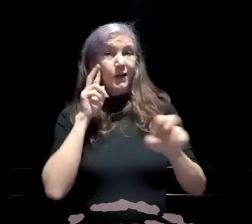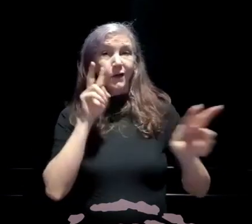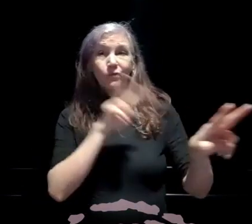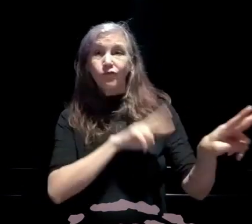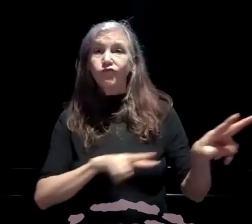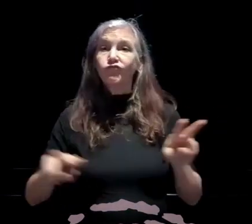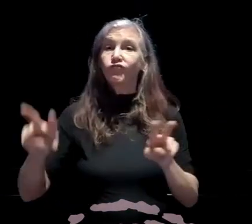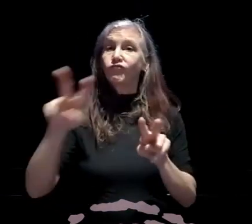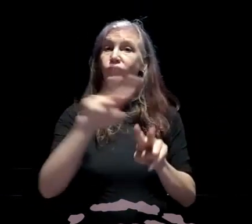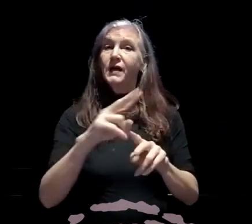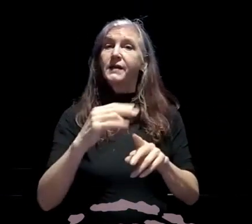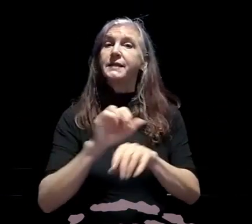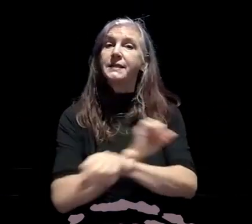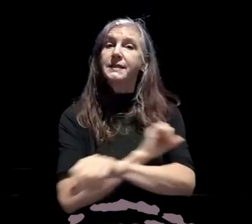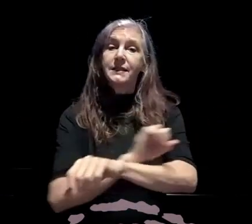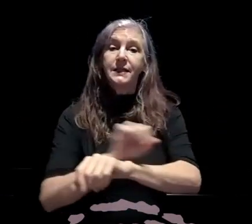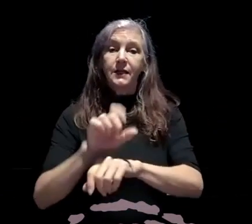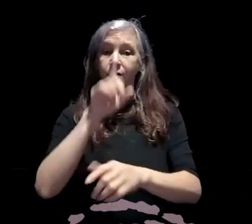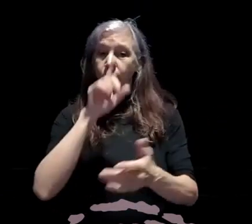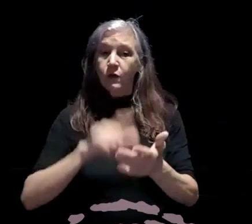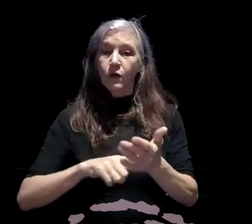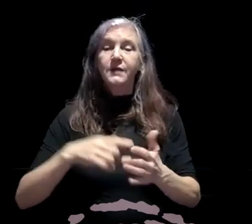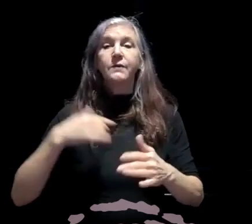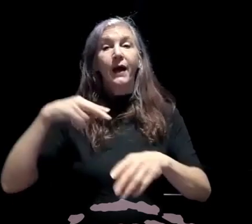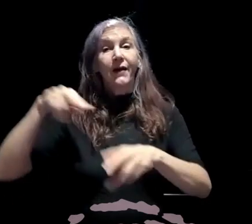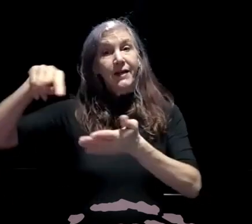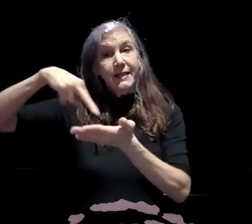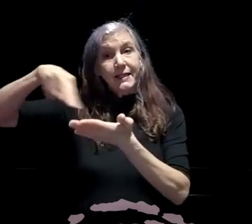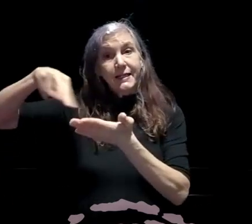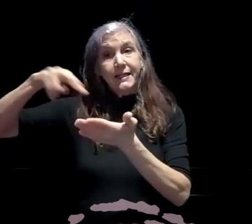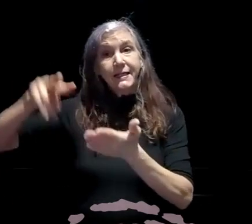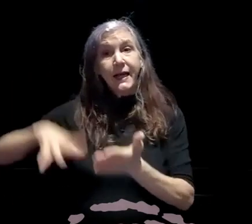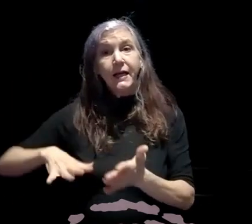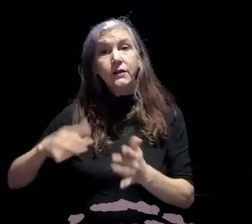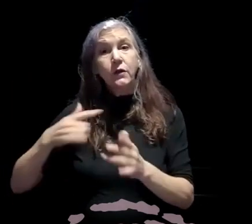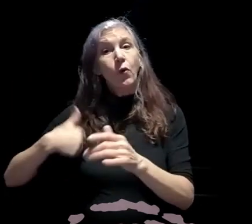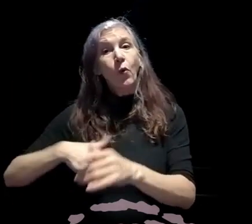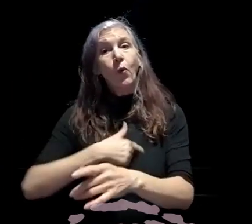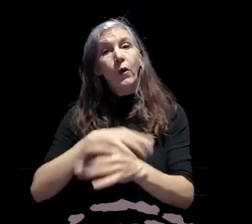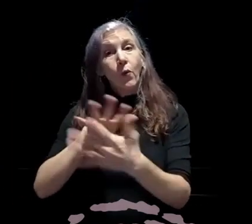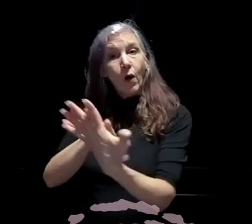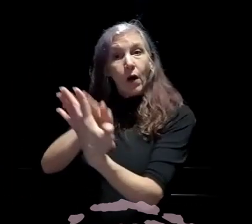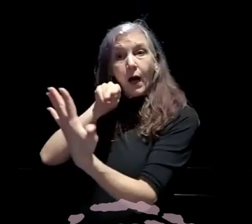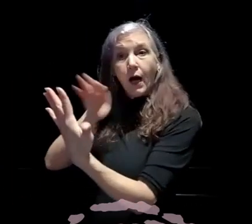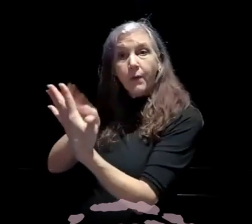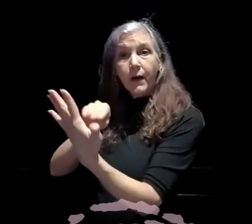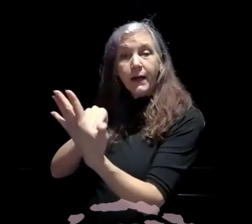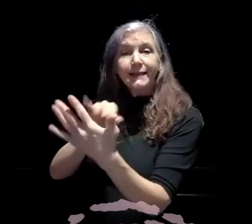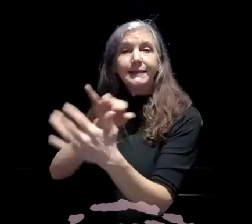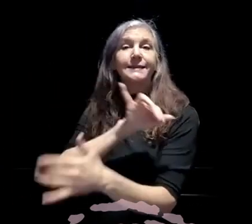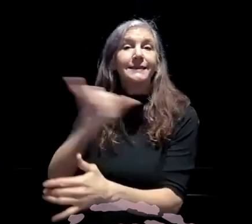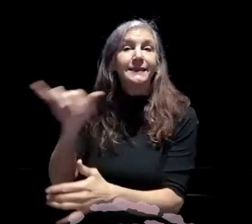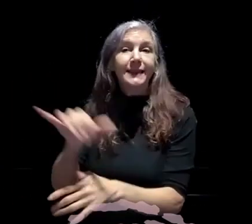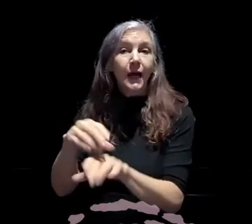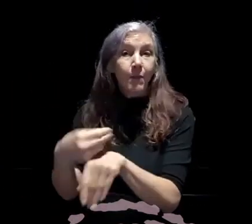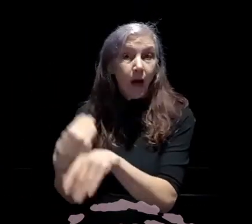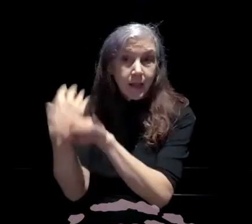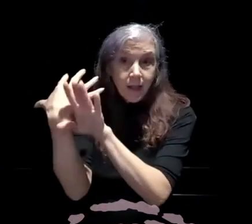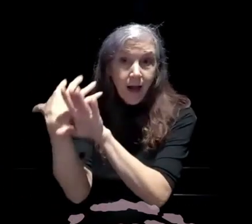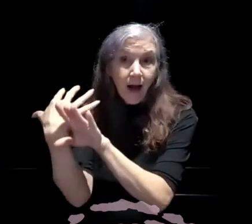So I would like everybody to notice our dancers over here. They would like us all to dance together, even you online.